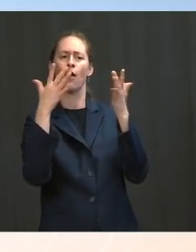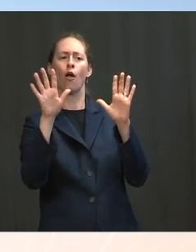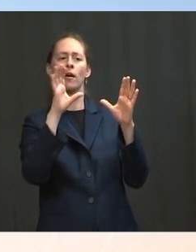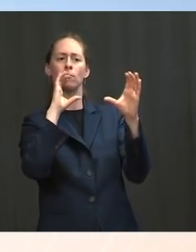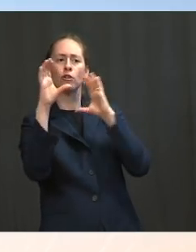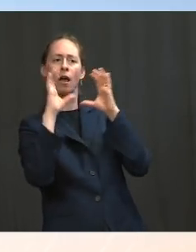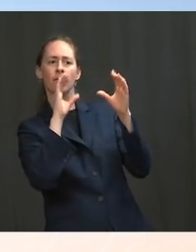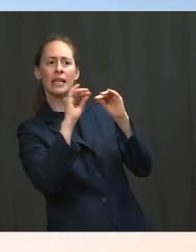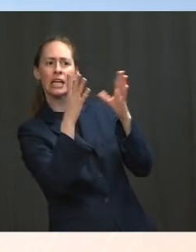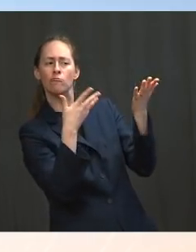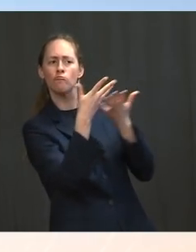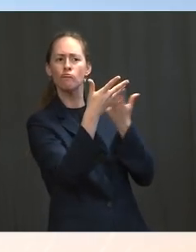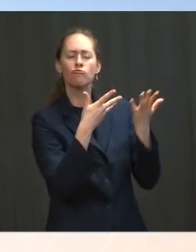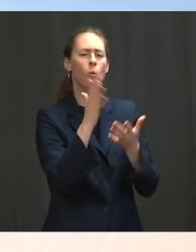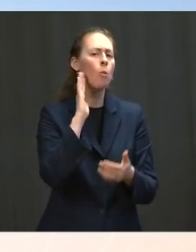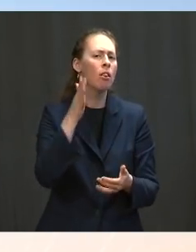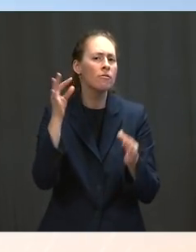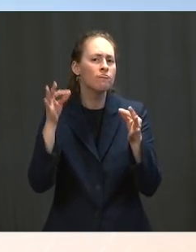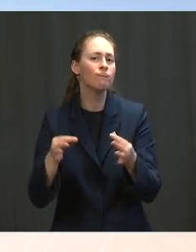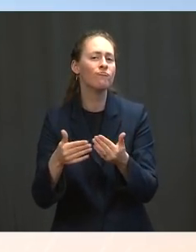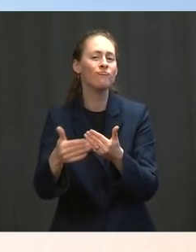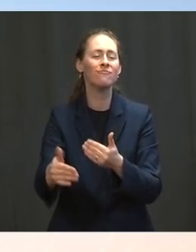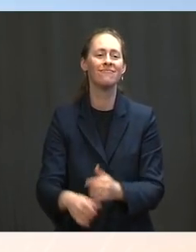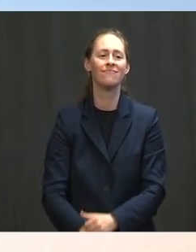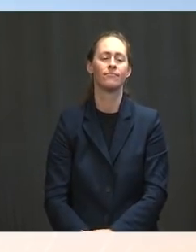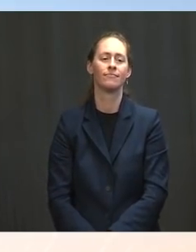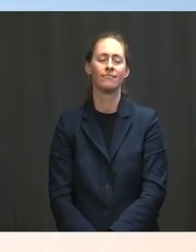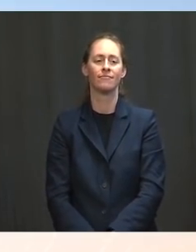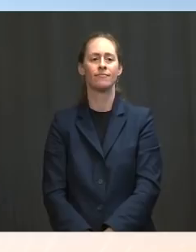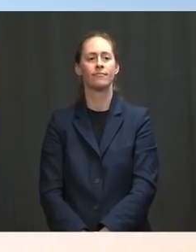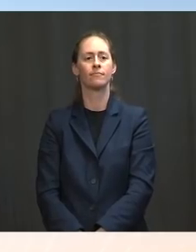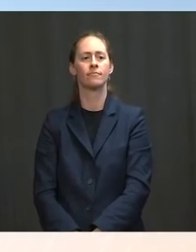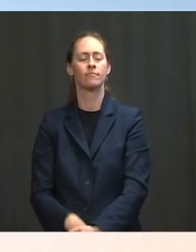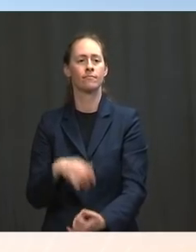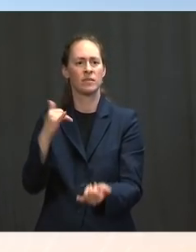The Press: And then, how are these new variants impacting back-to-school plans,